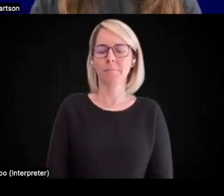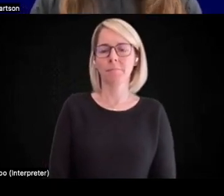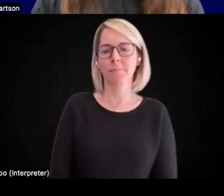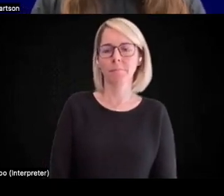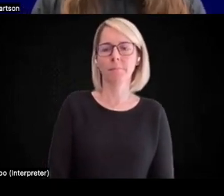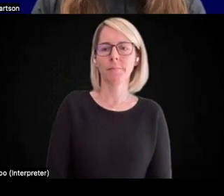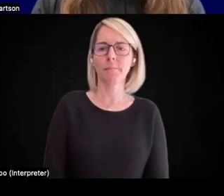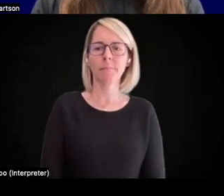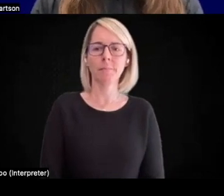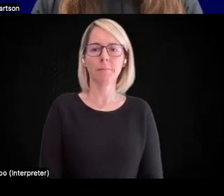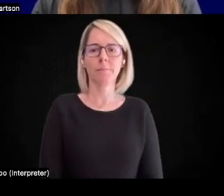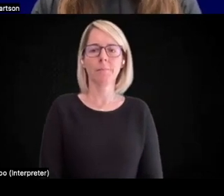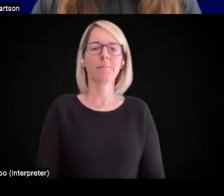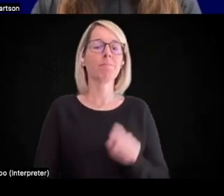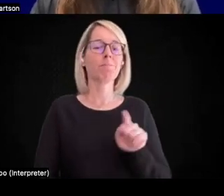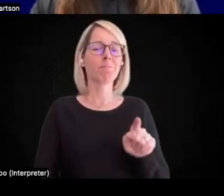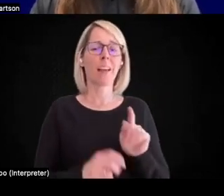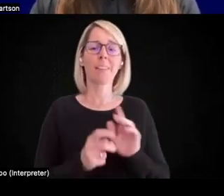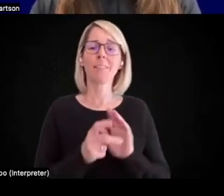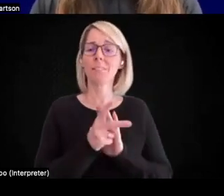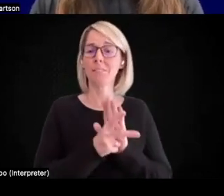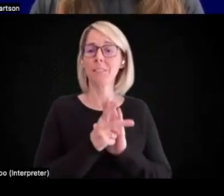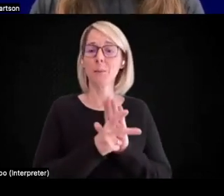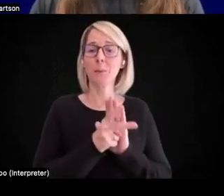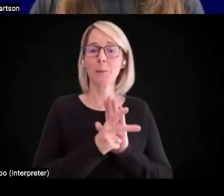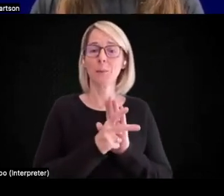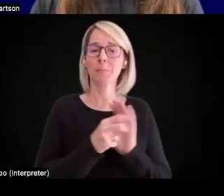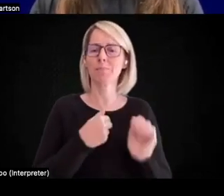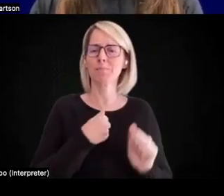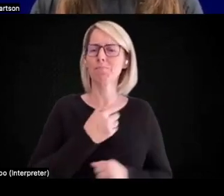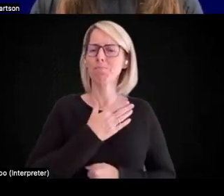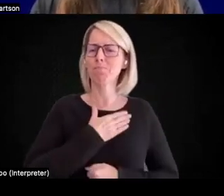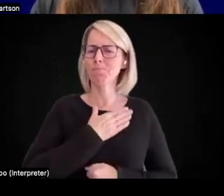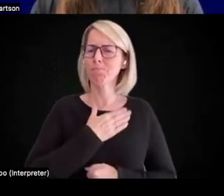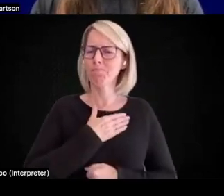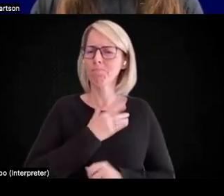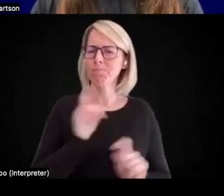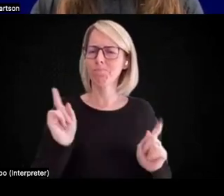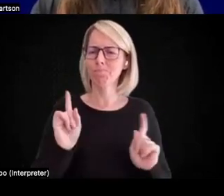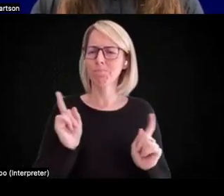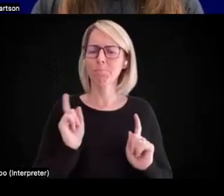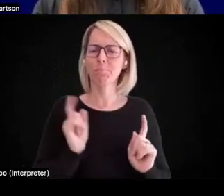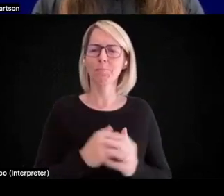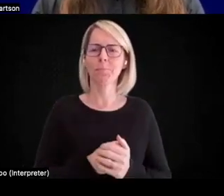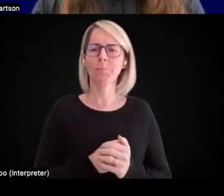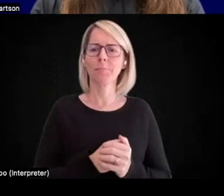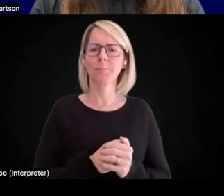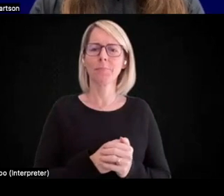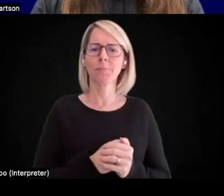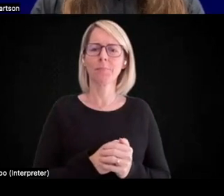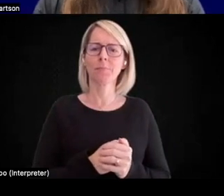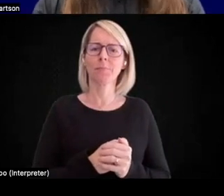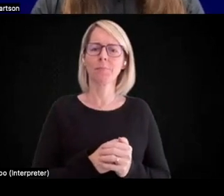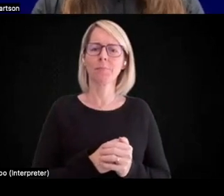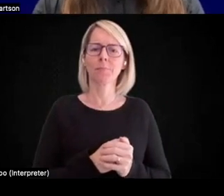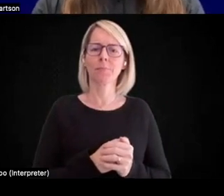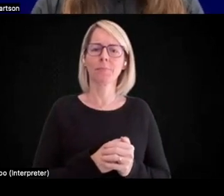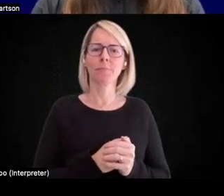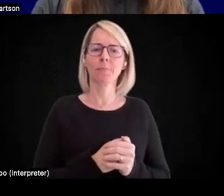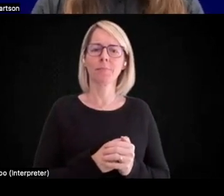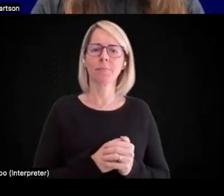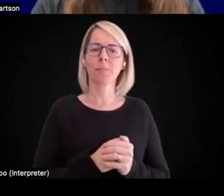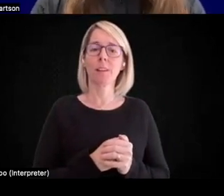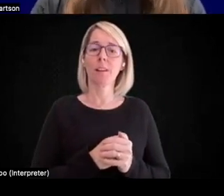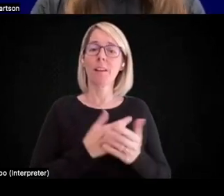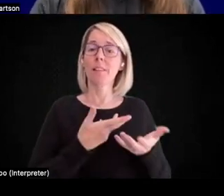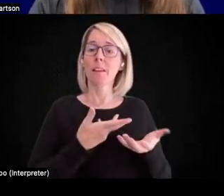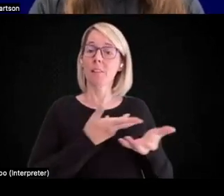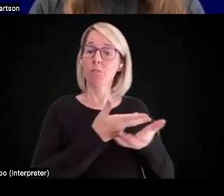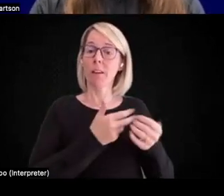The other thing I like about this is that the interaction partner just stays with her in that